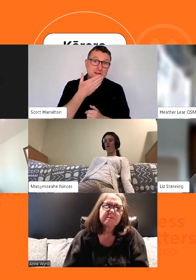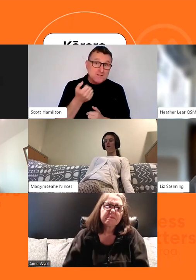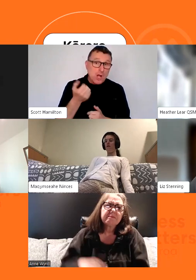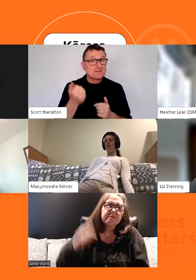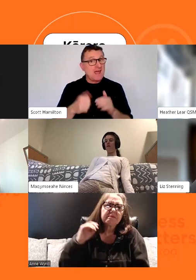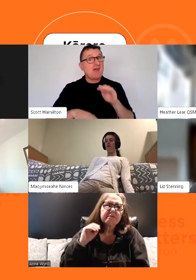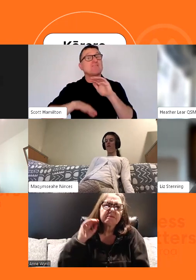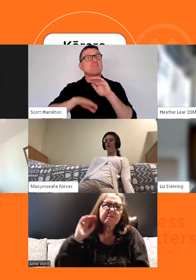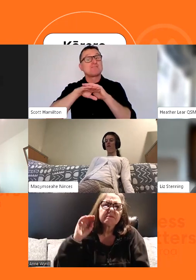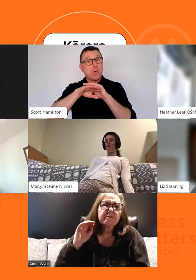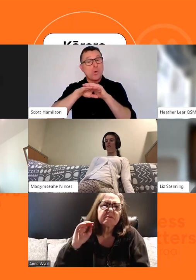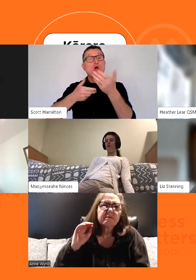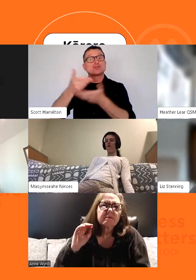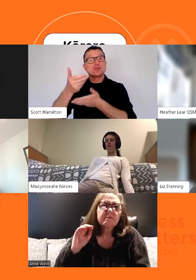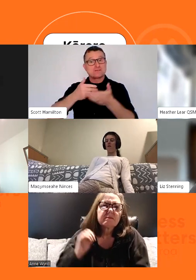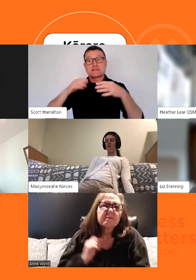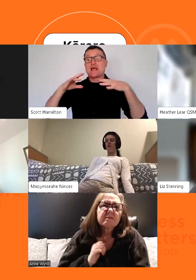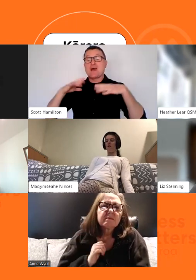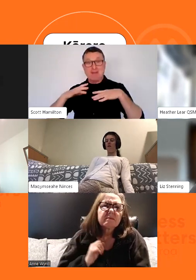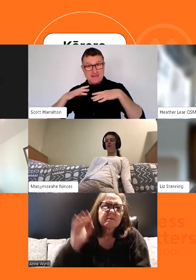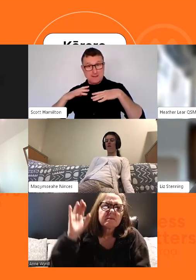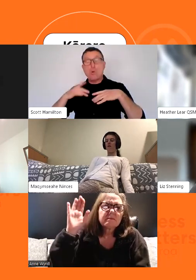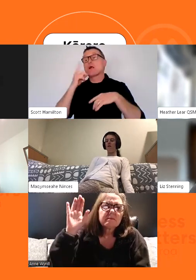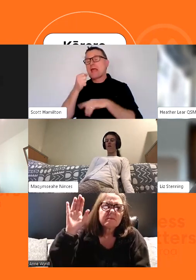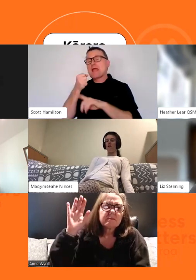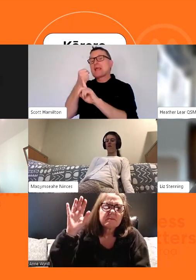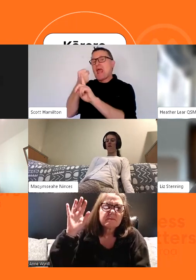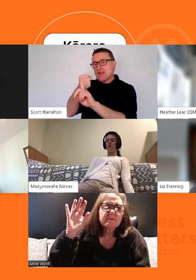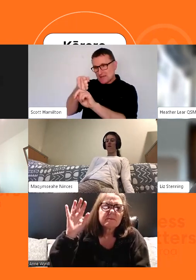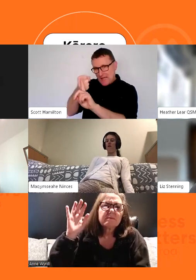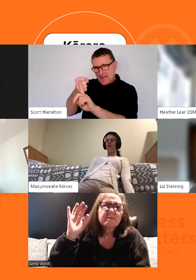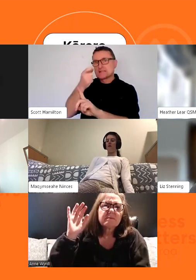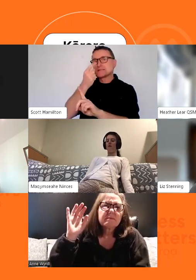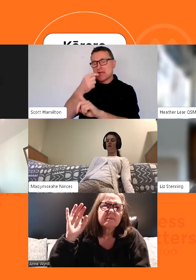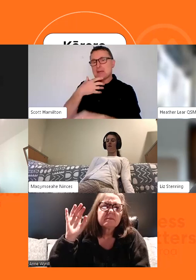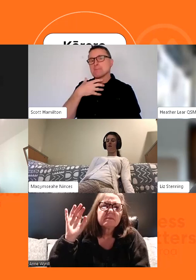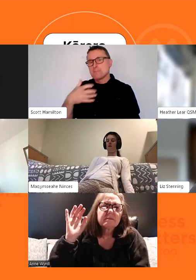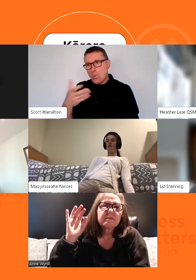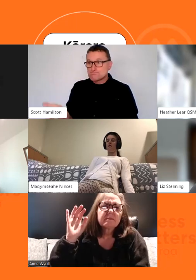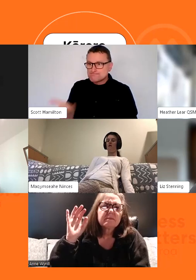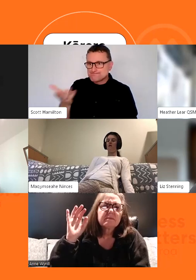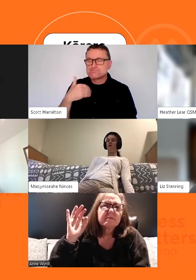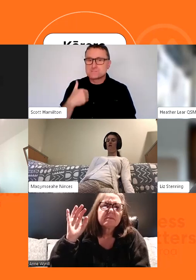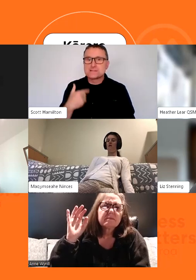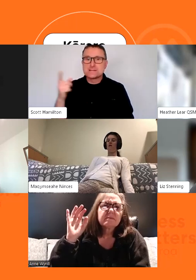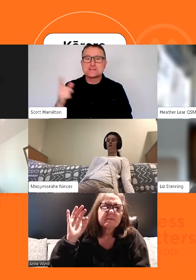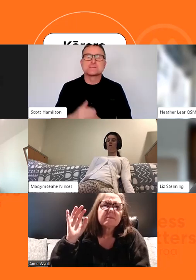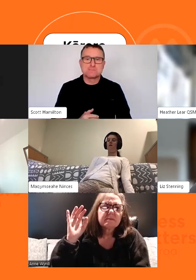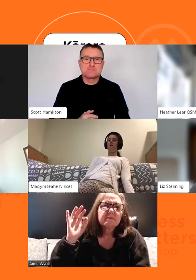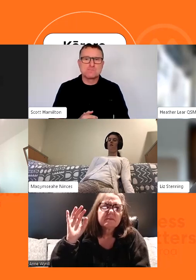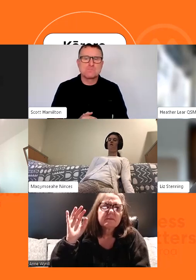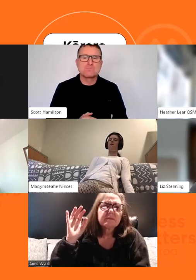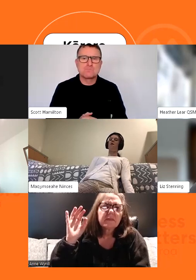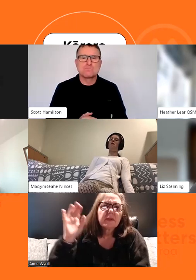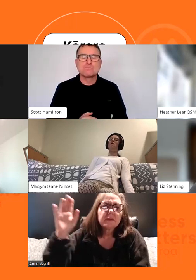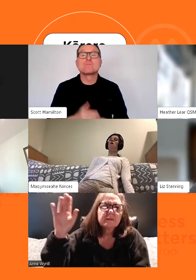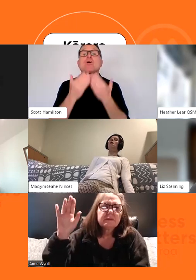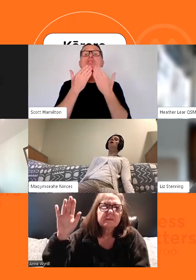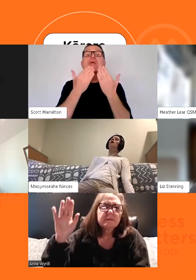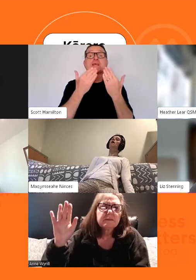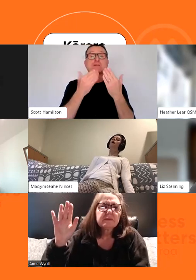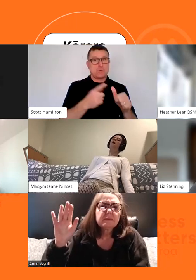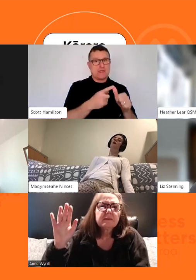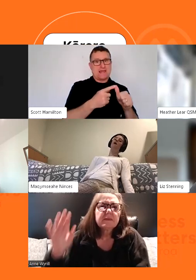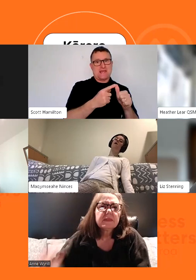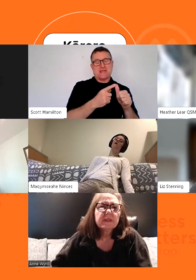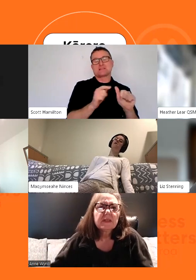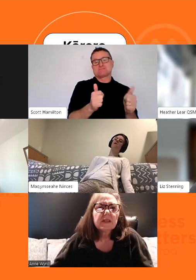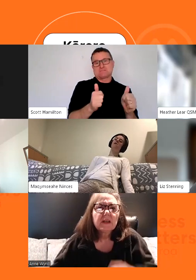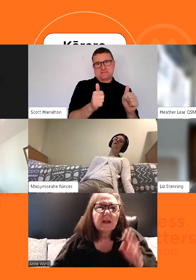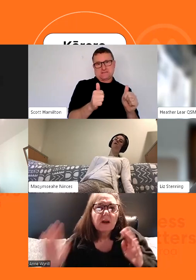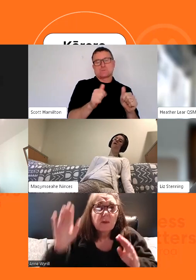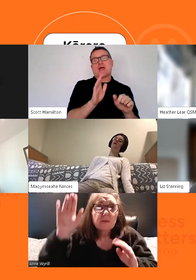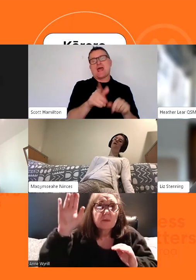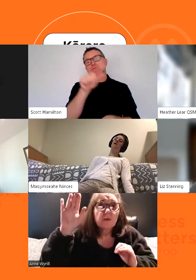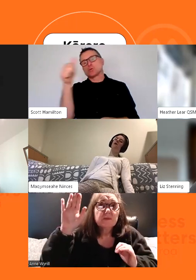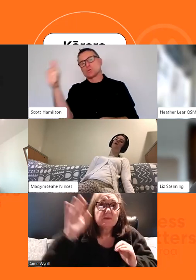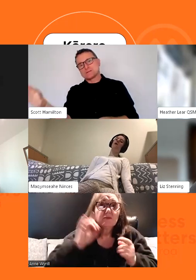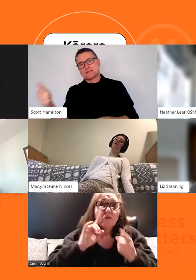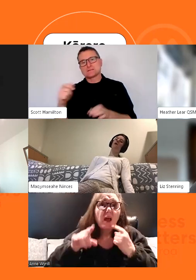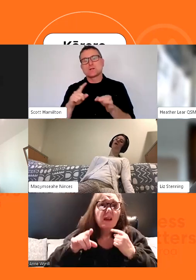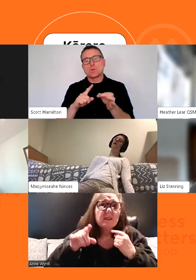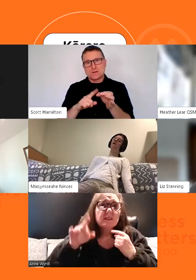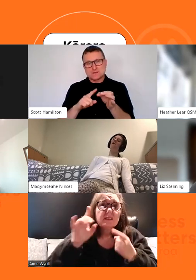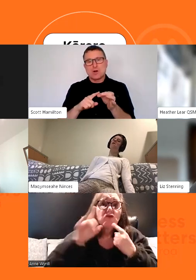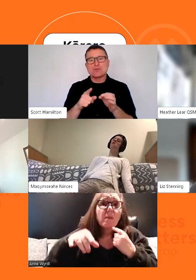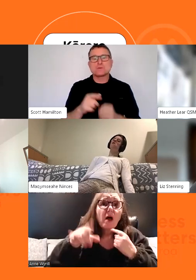to be trying to advocate for. Thank you Ann. I think -- sorry. She